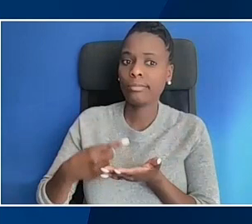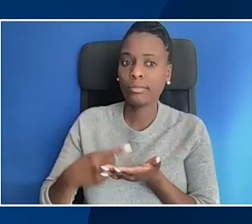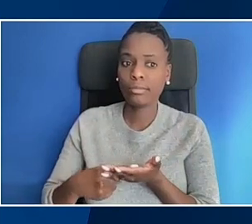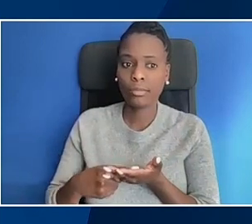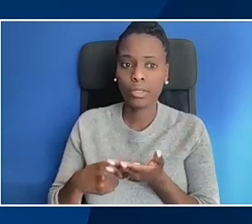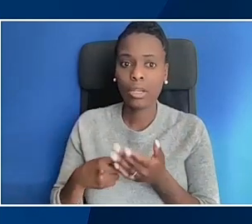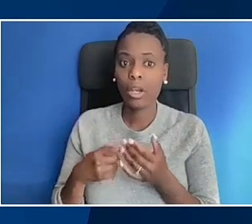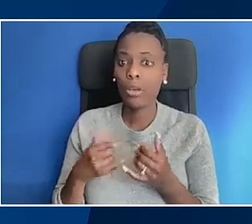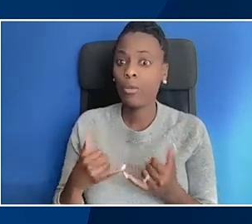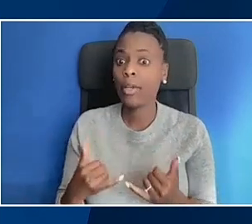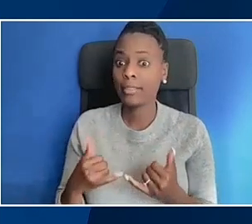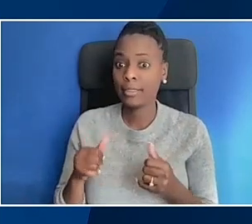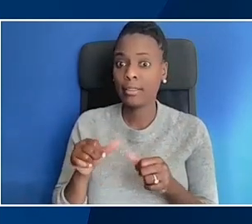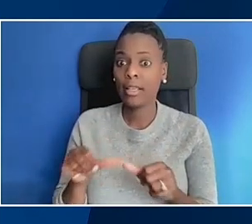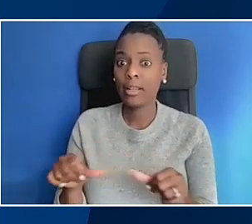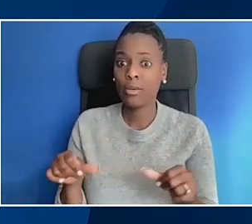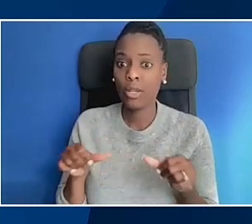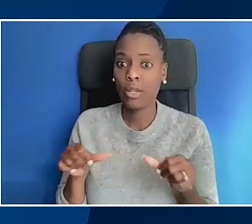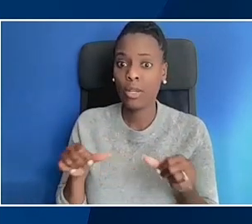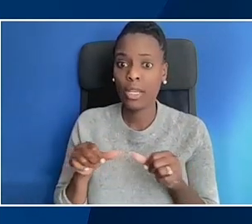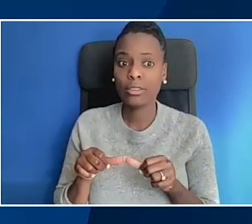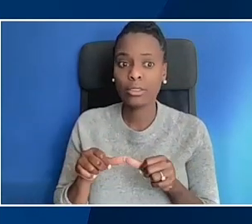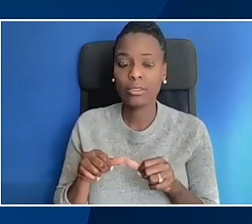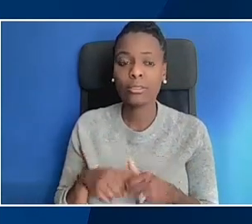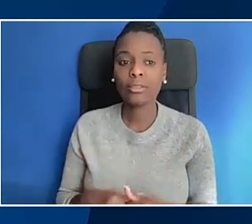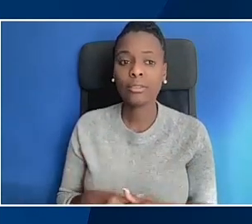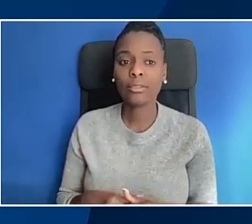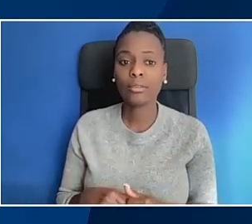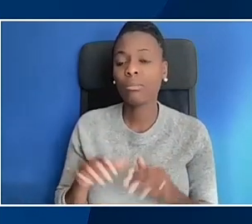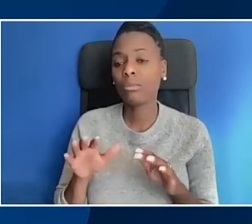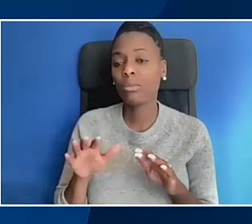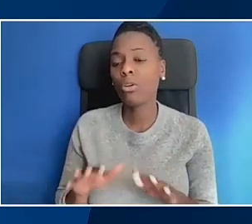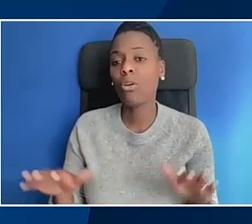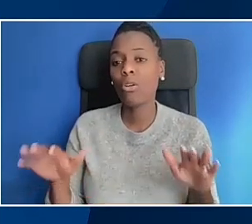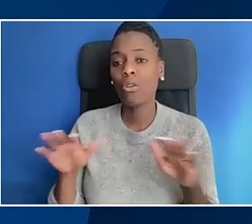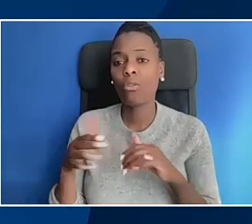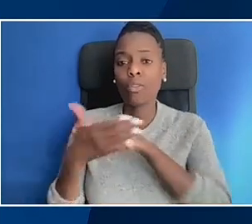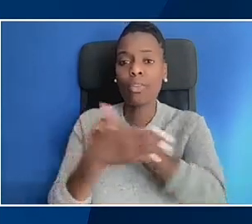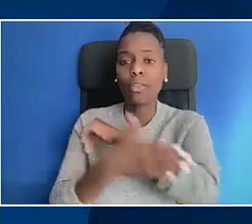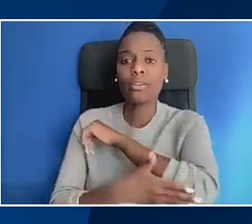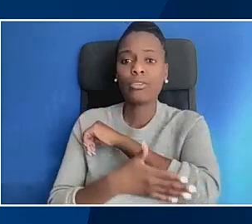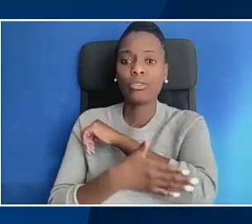It's similar, I'm sure, to spots around the country and in the conversations- and